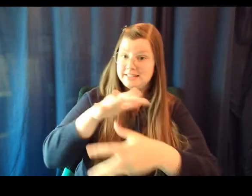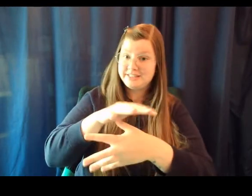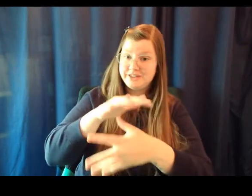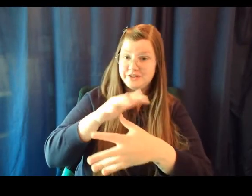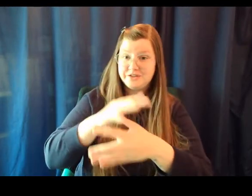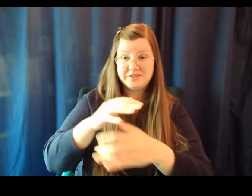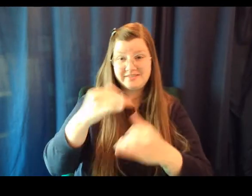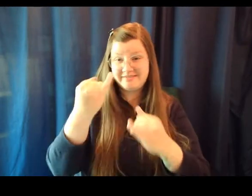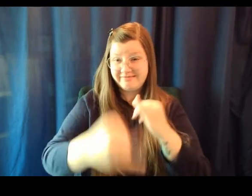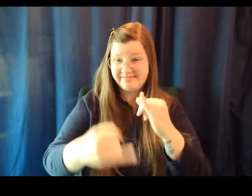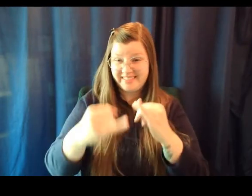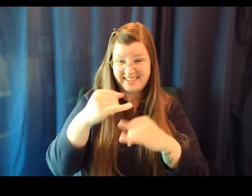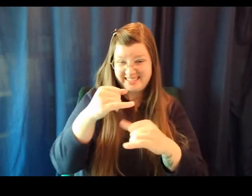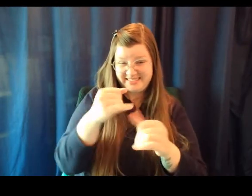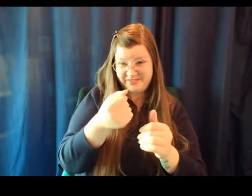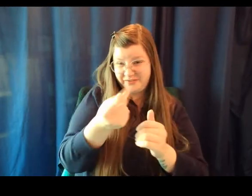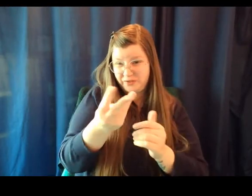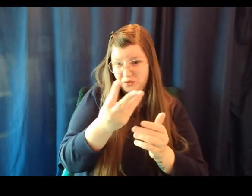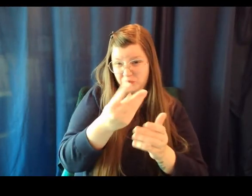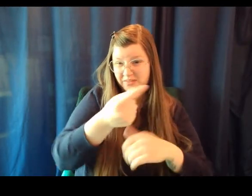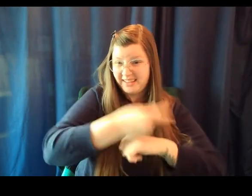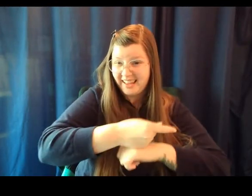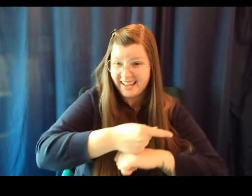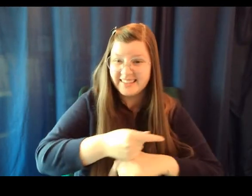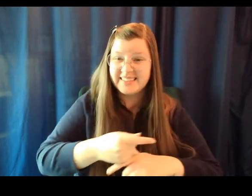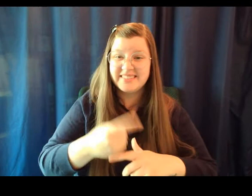graduation day in fewer than 2 weeks!